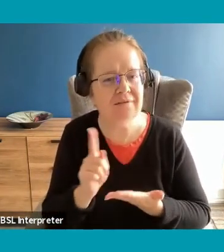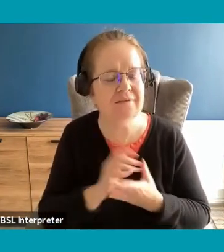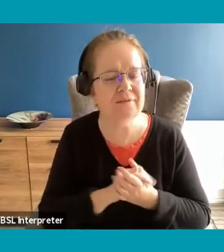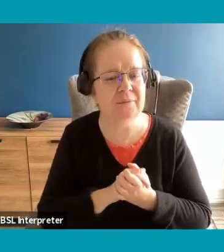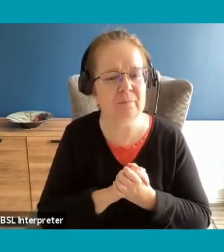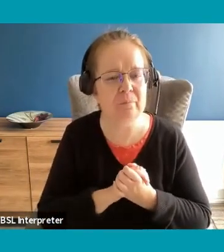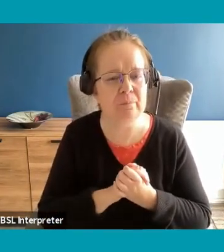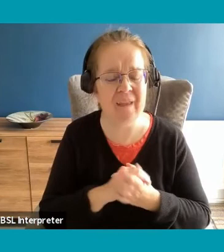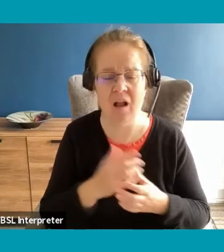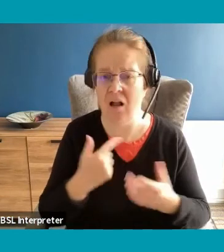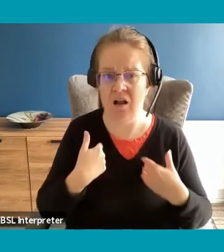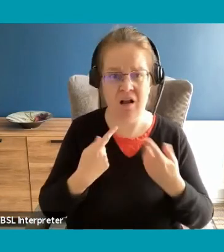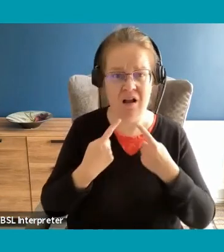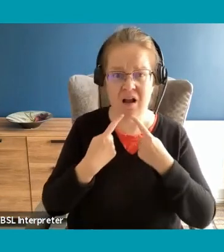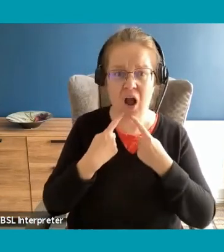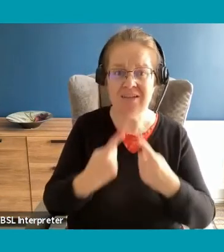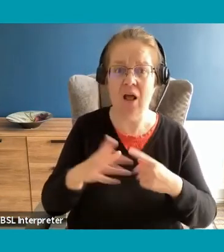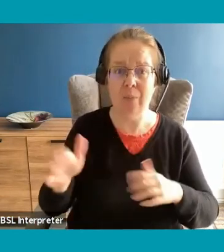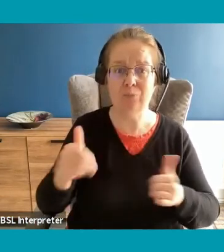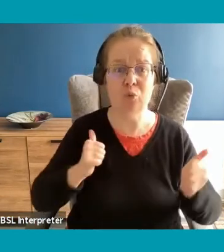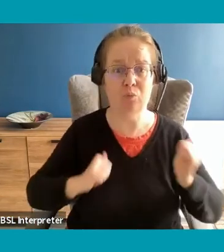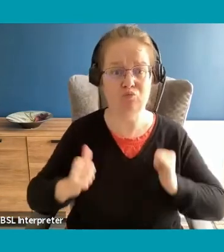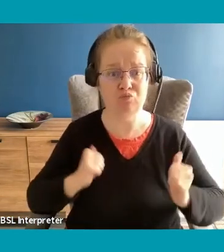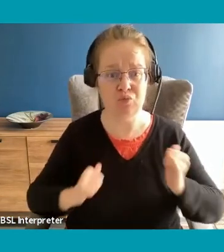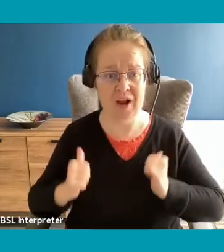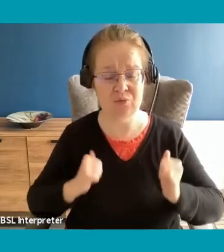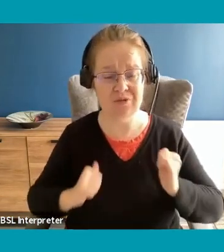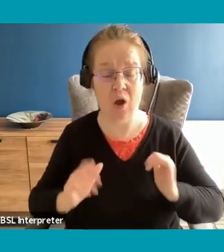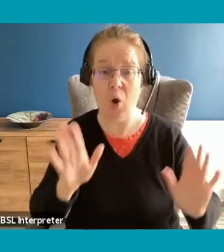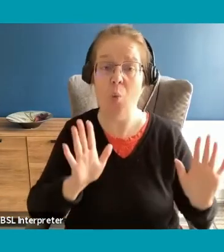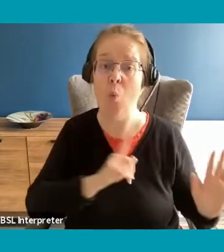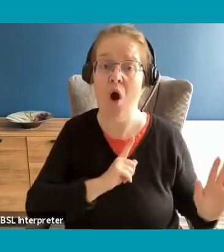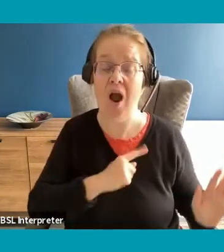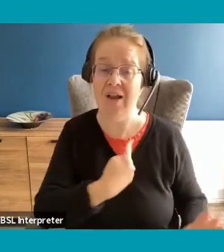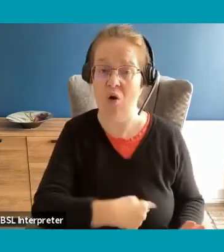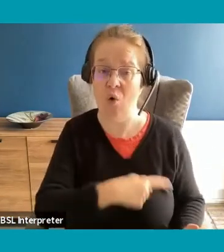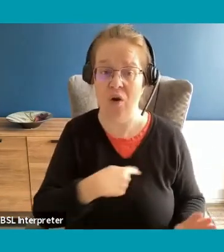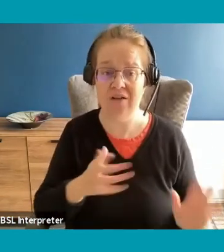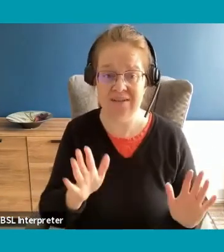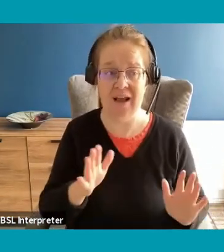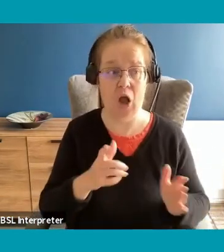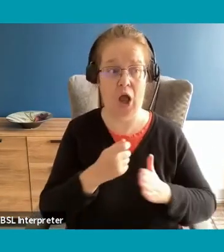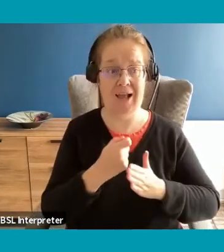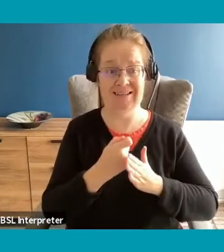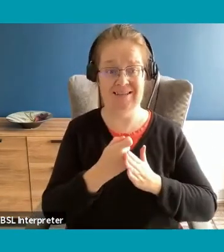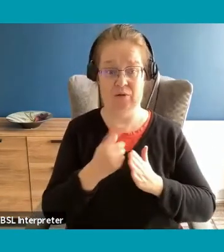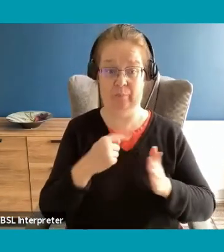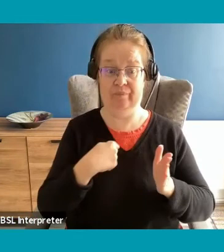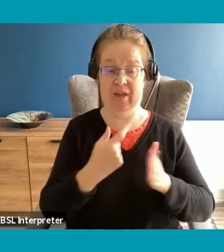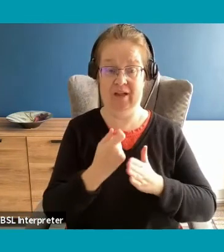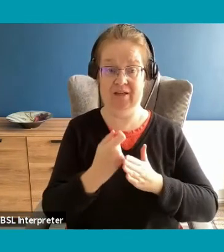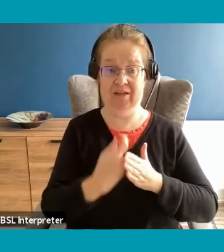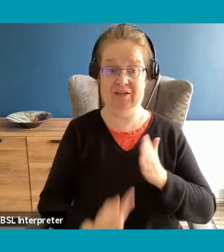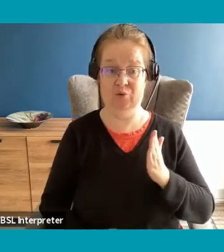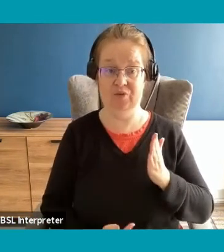I would tell them to be proud 'cause because to be honest a disability as well. that's what makes you you?